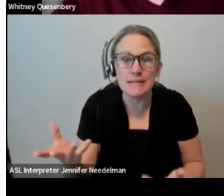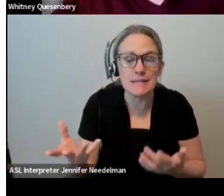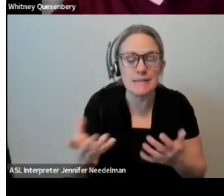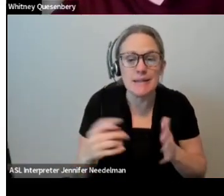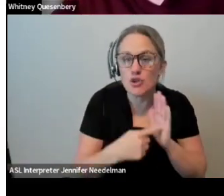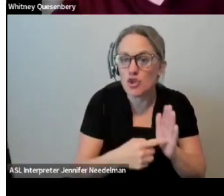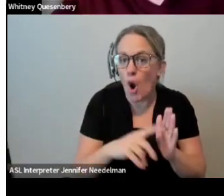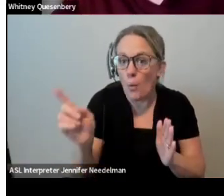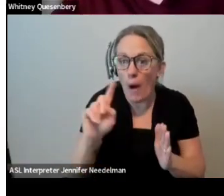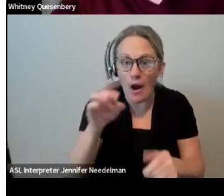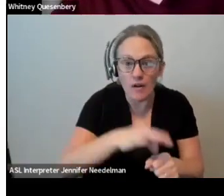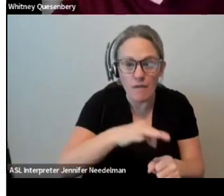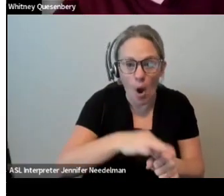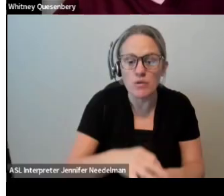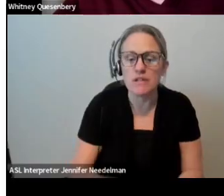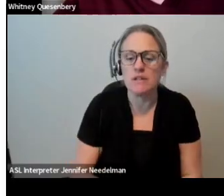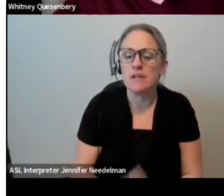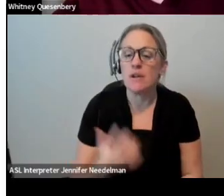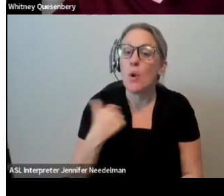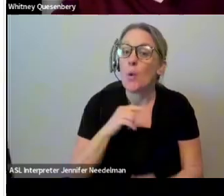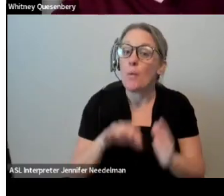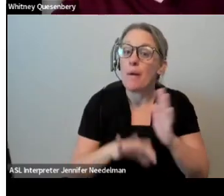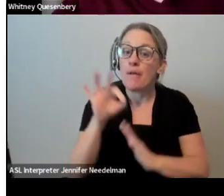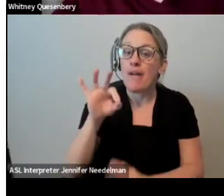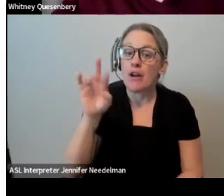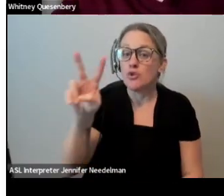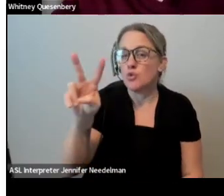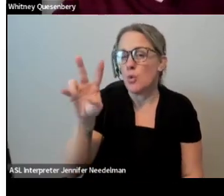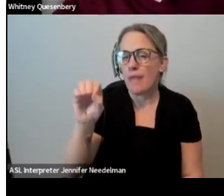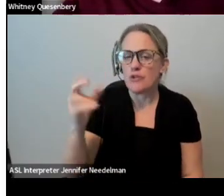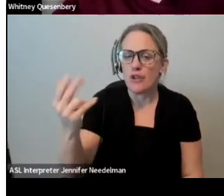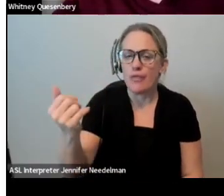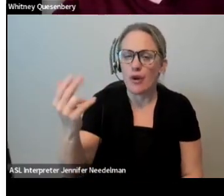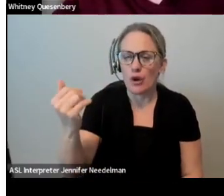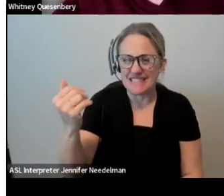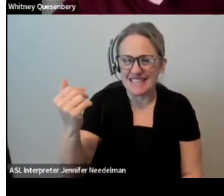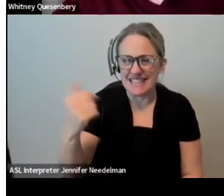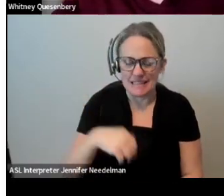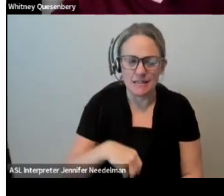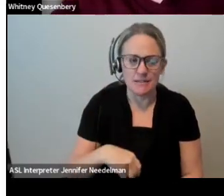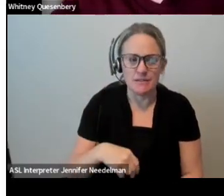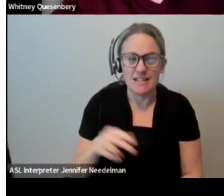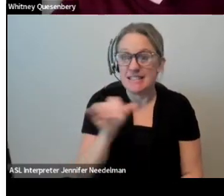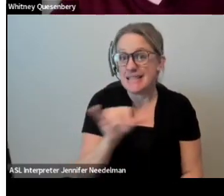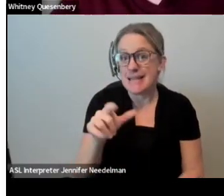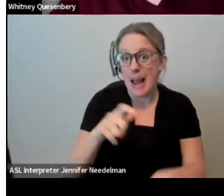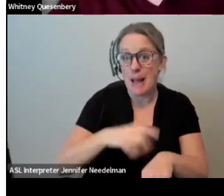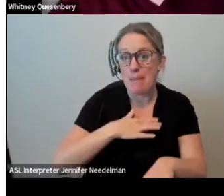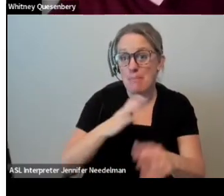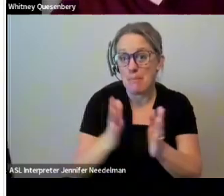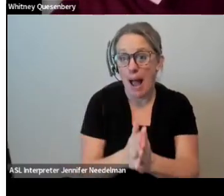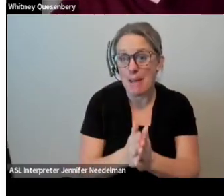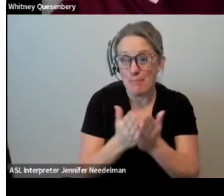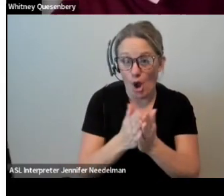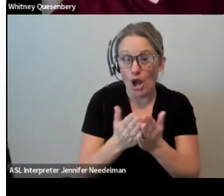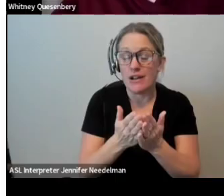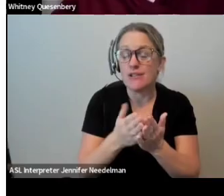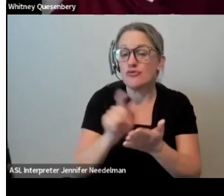We were founded in 2013, just about the time the book A Web for Everyone came out. And our mission is to invite everyone